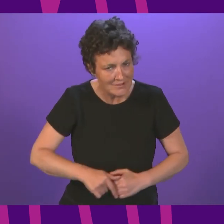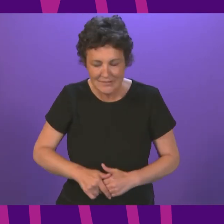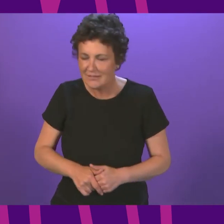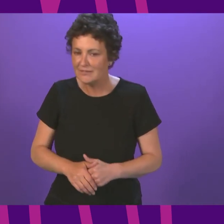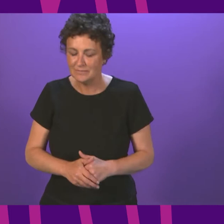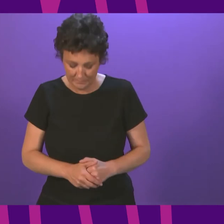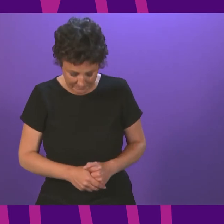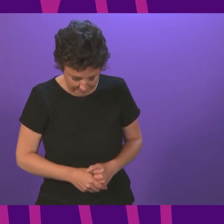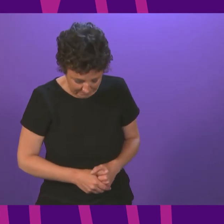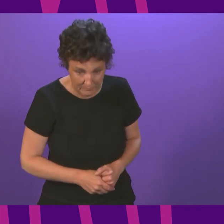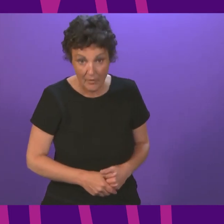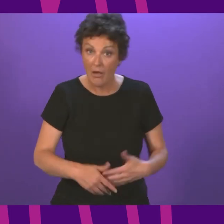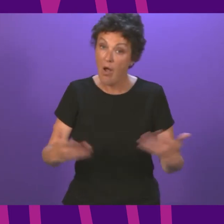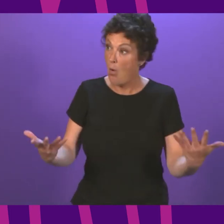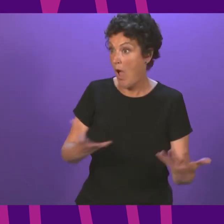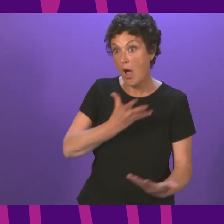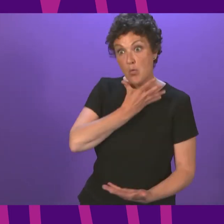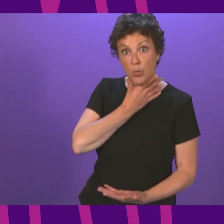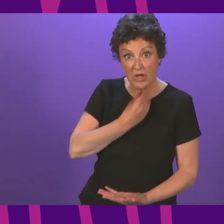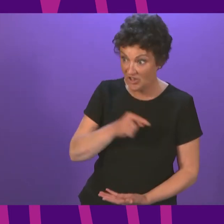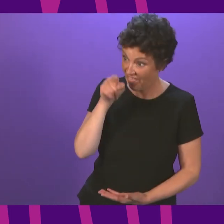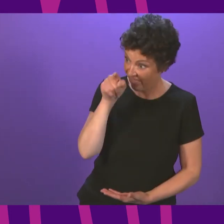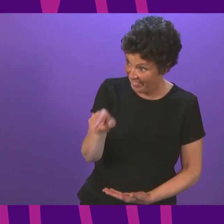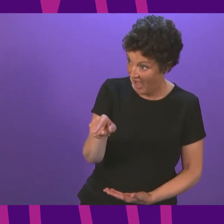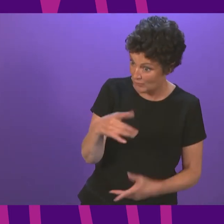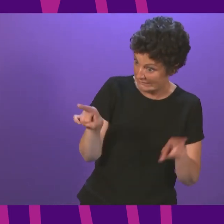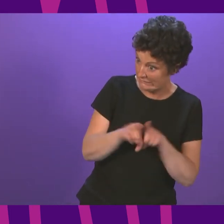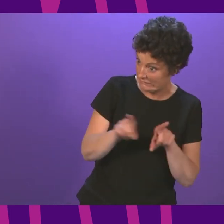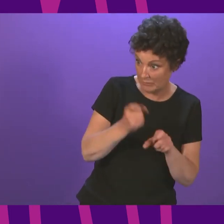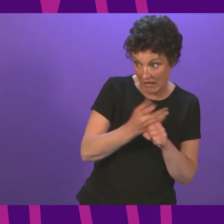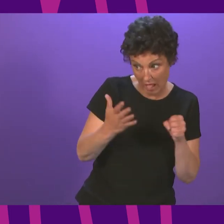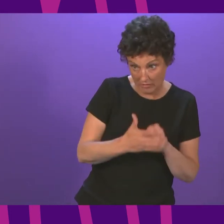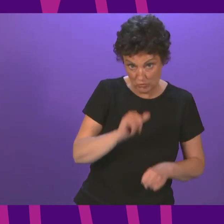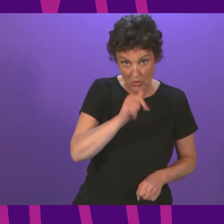If only that was always the case—it is not the experience in Glasgow. We would certainly